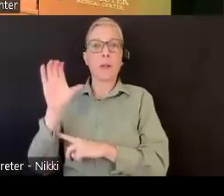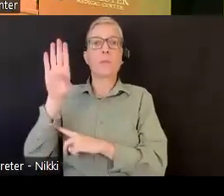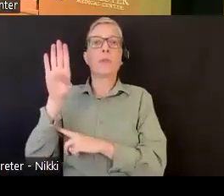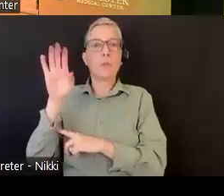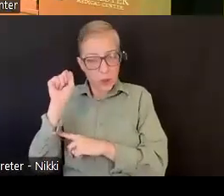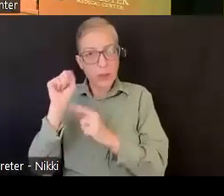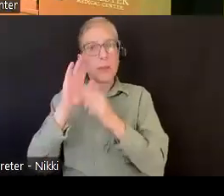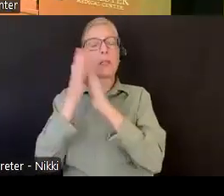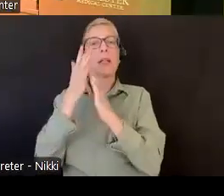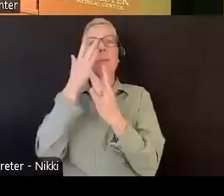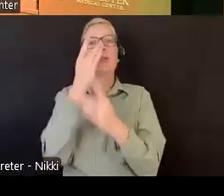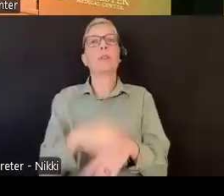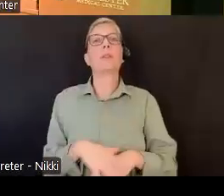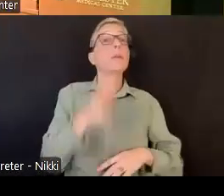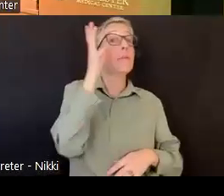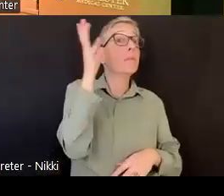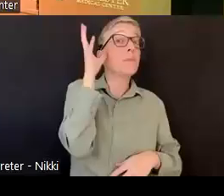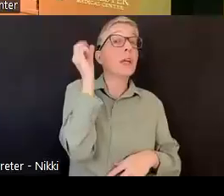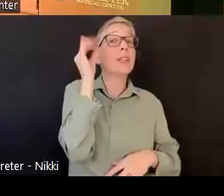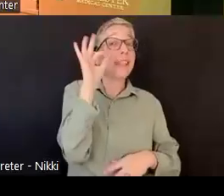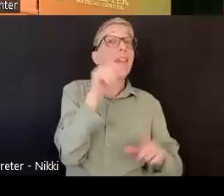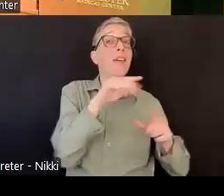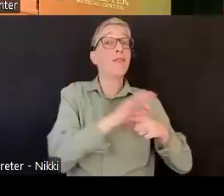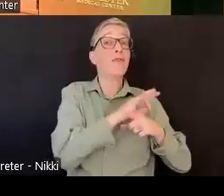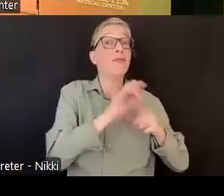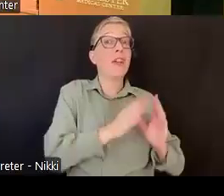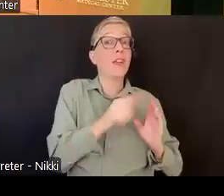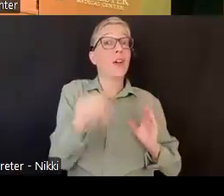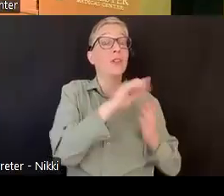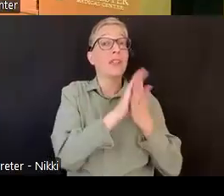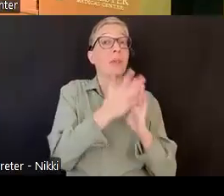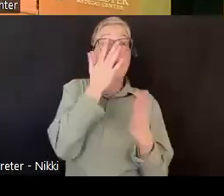parents of the fellows have gotten very interested and seen sort of the impact. So, we're really all